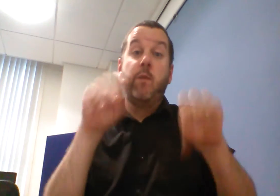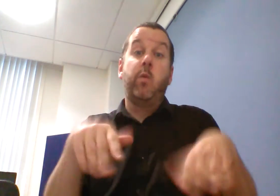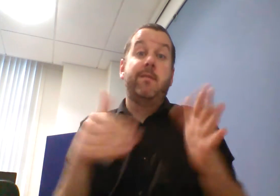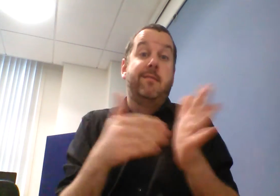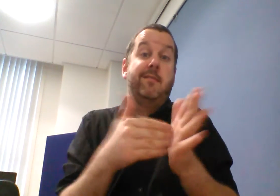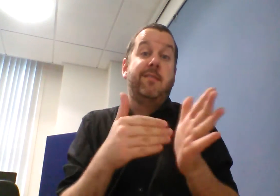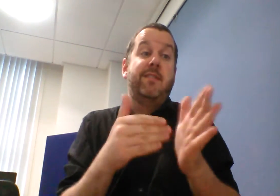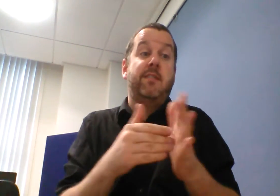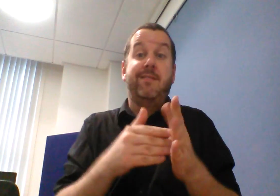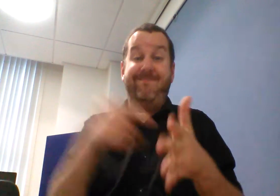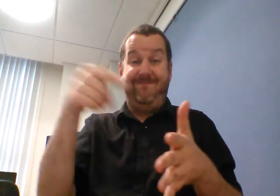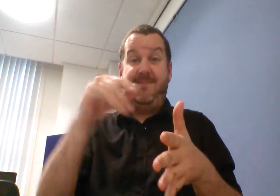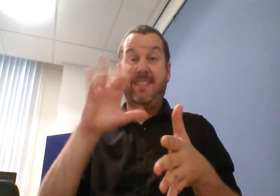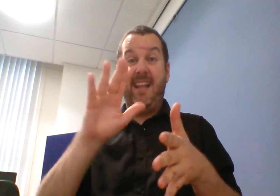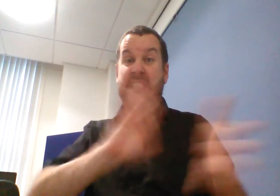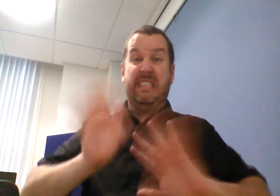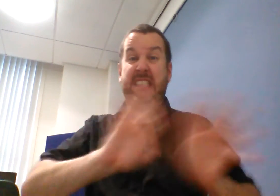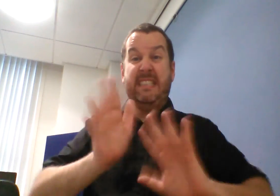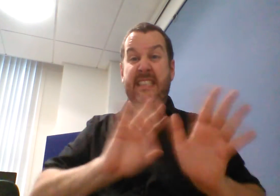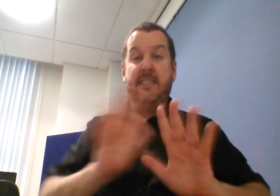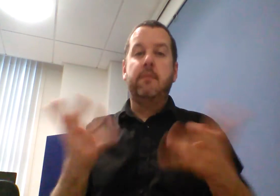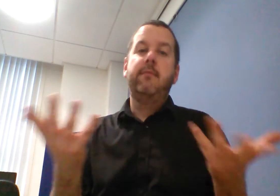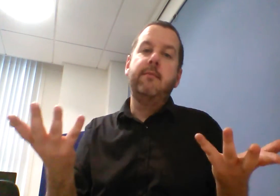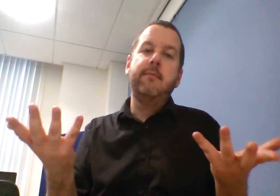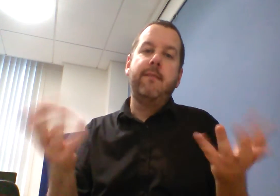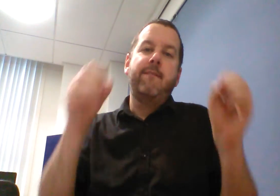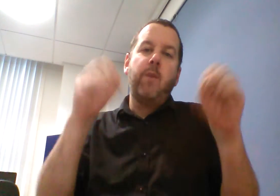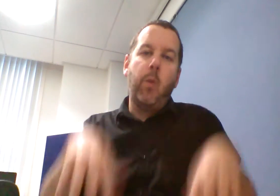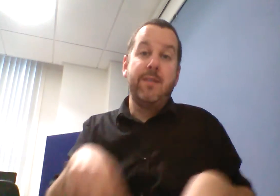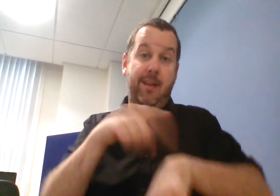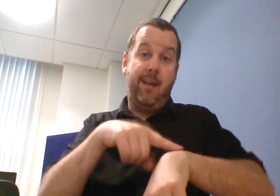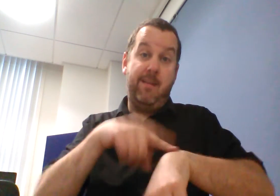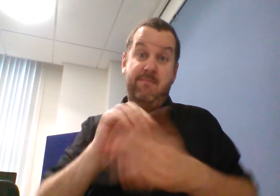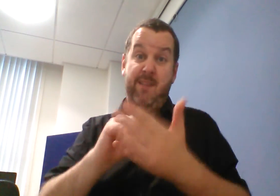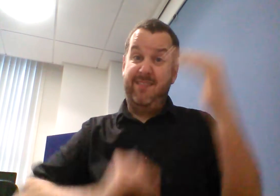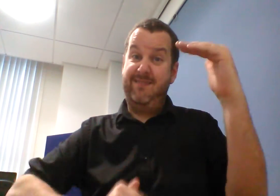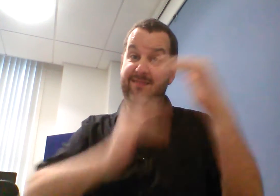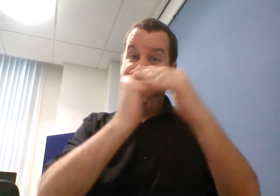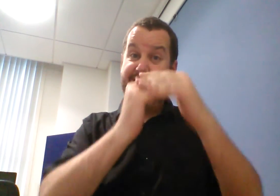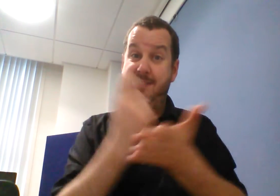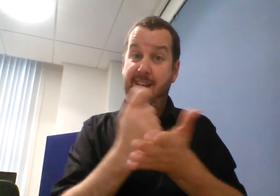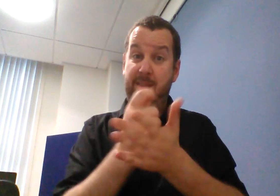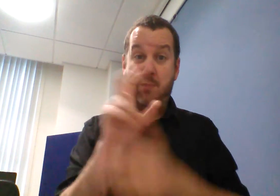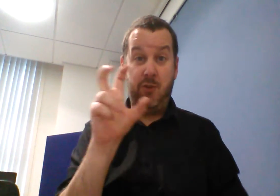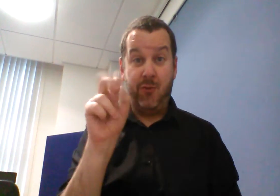Of course I had limited time anyway. Signing against time like that, it might always have looked rushed.